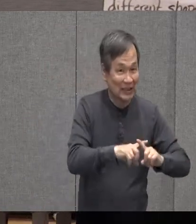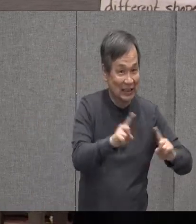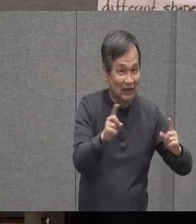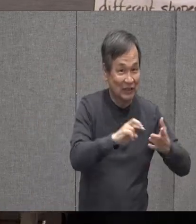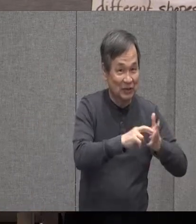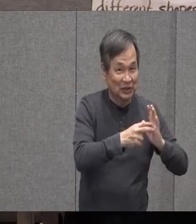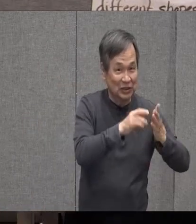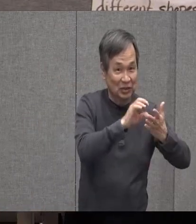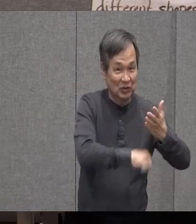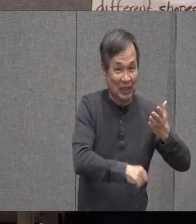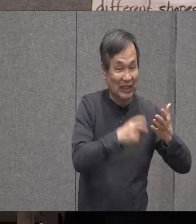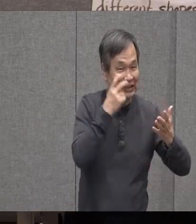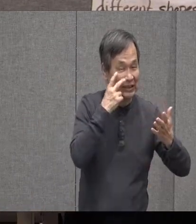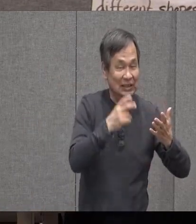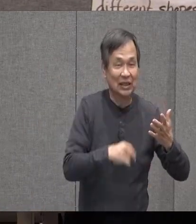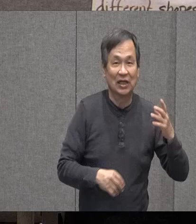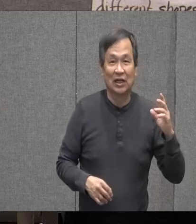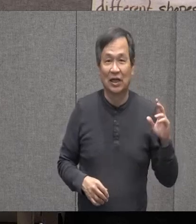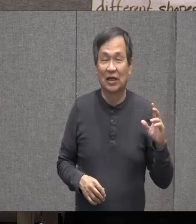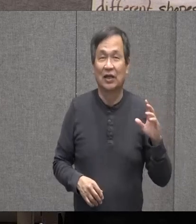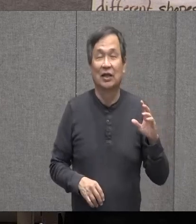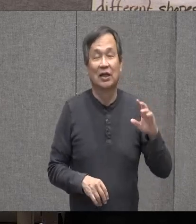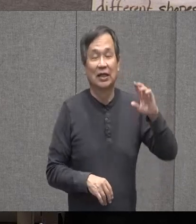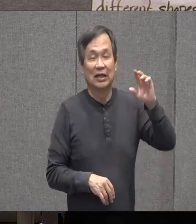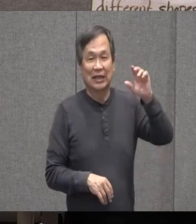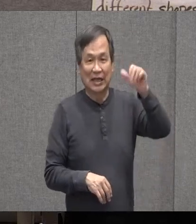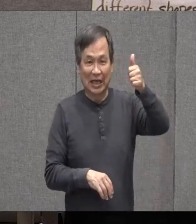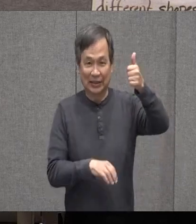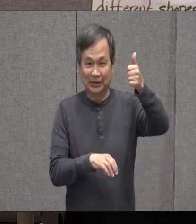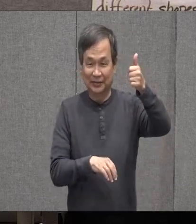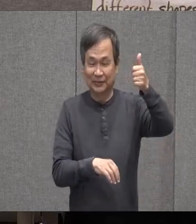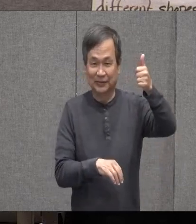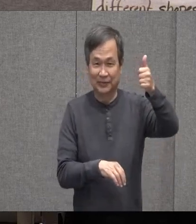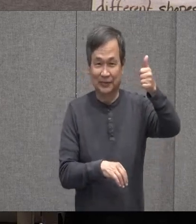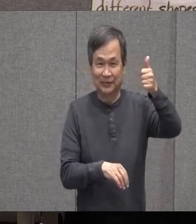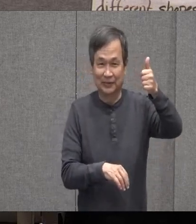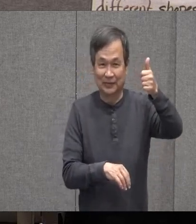is the one that wins. So I have 10, I maybe make that go in that way.